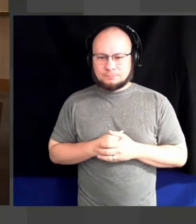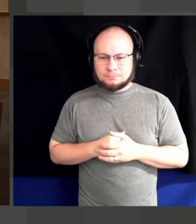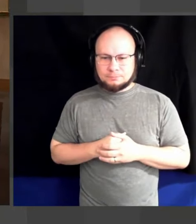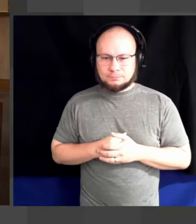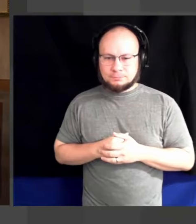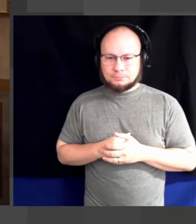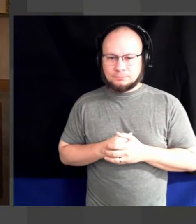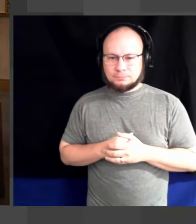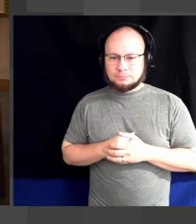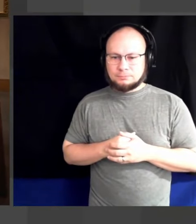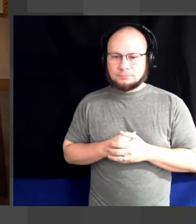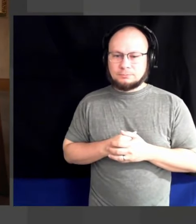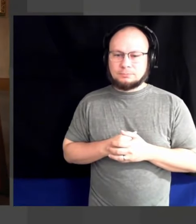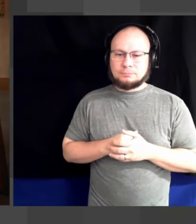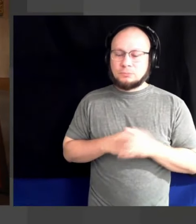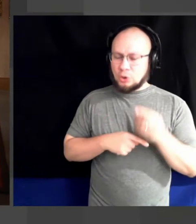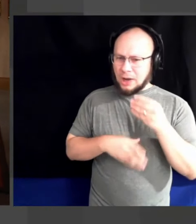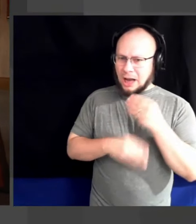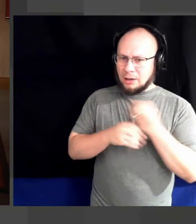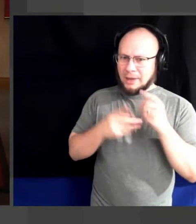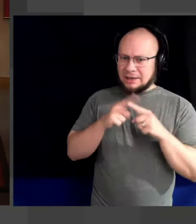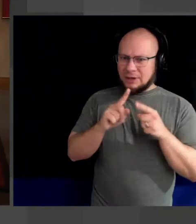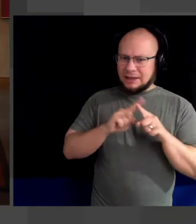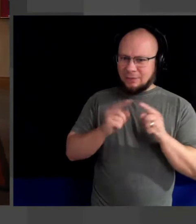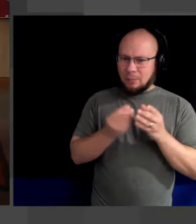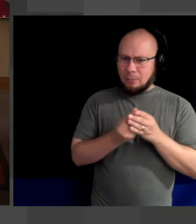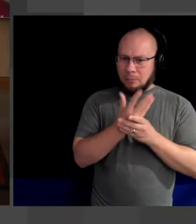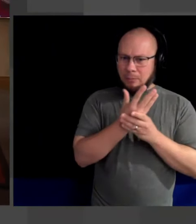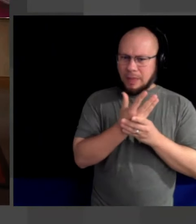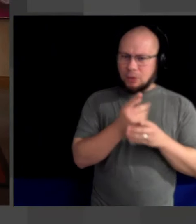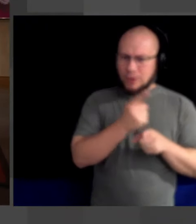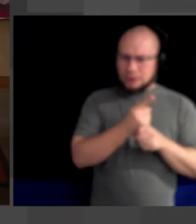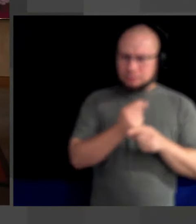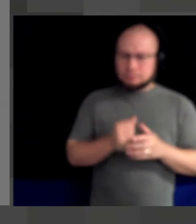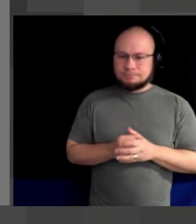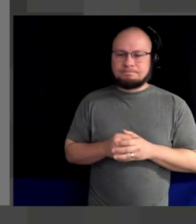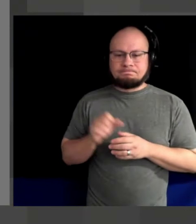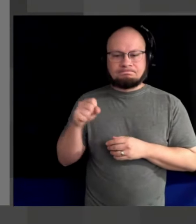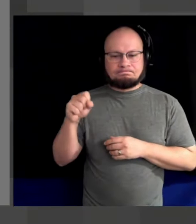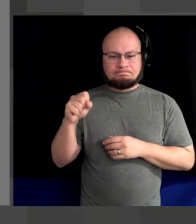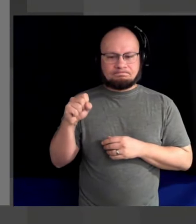COMPARED TO THE CHARACTER. AND YOU'RE ADDING SO MANY NEW